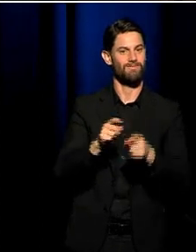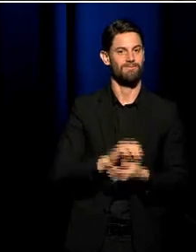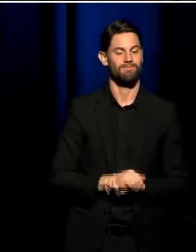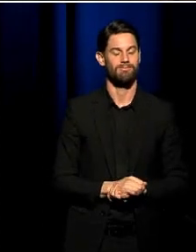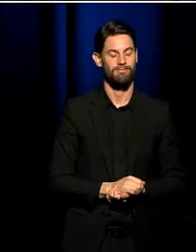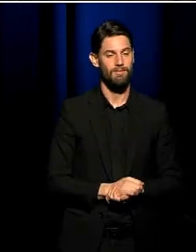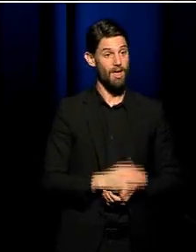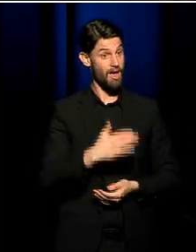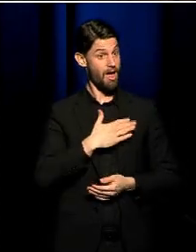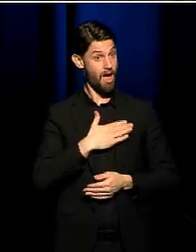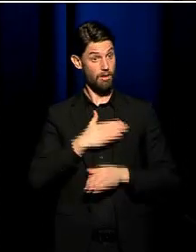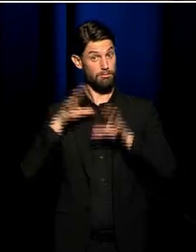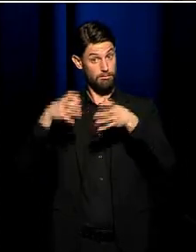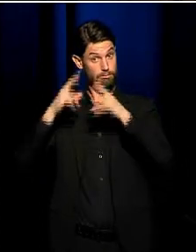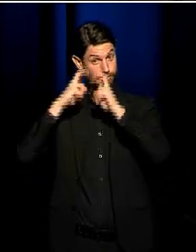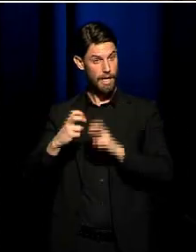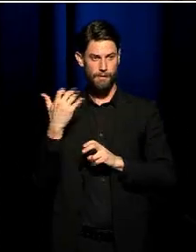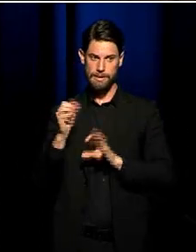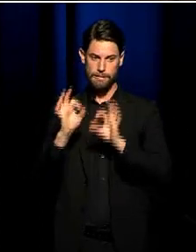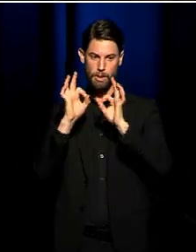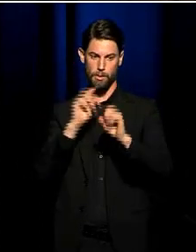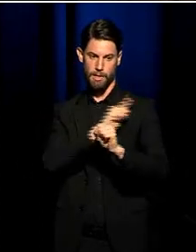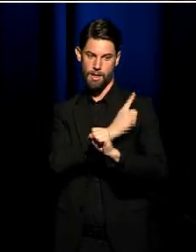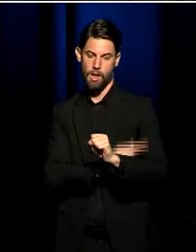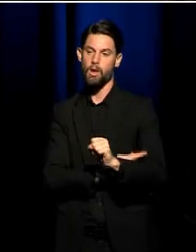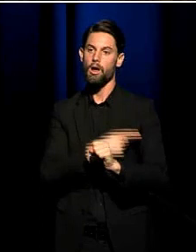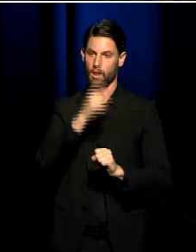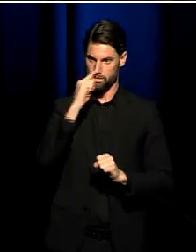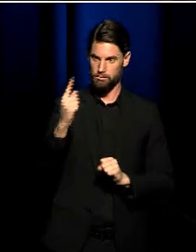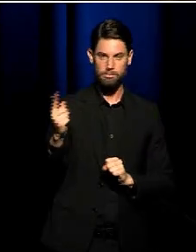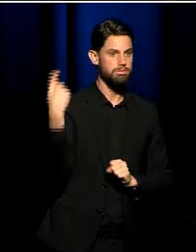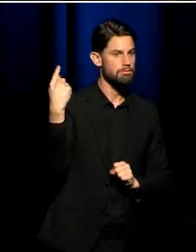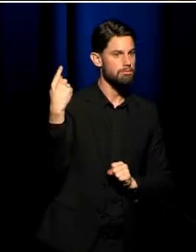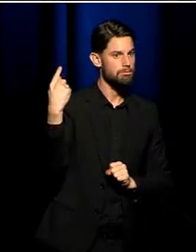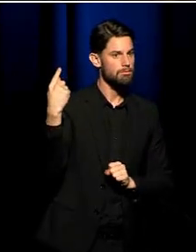and evidence if necessary. These include the power to issue notices requiring